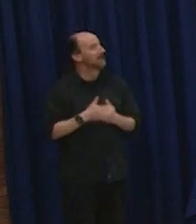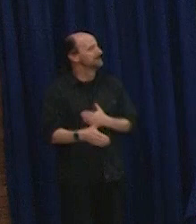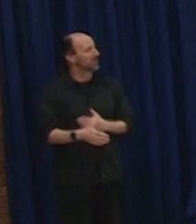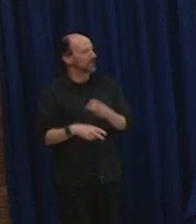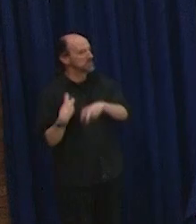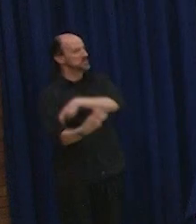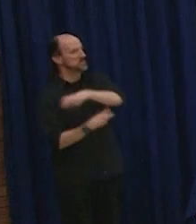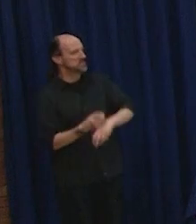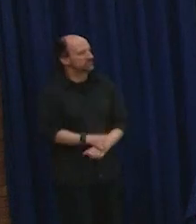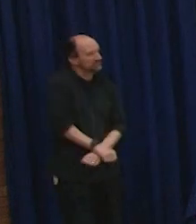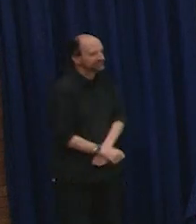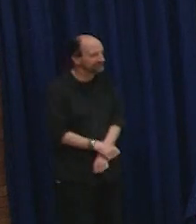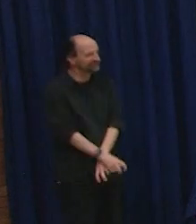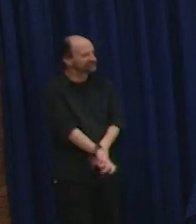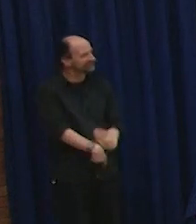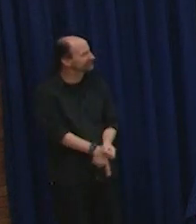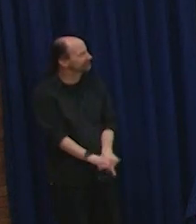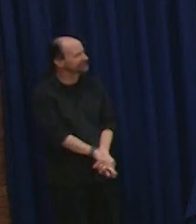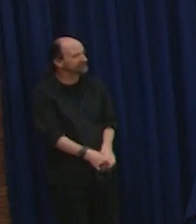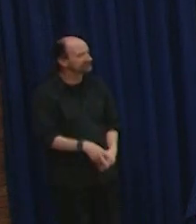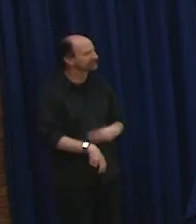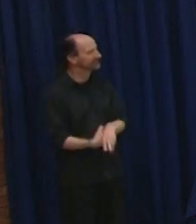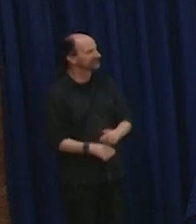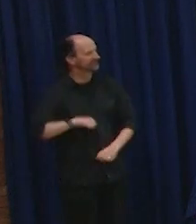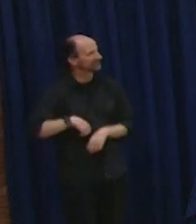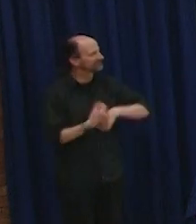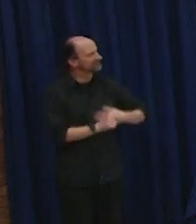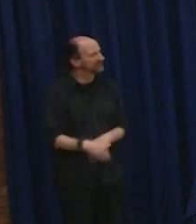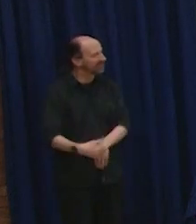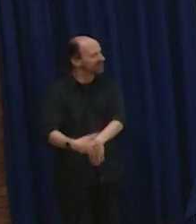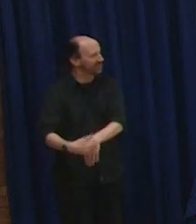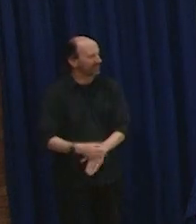sits not sit still they for they're a nuisance to other people, you get identified if you're